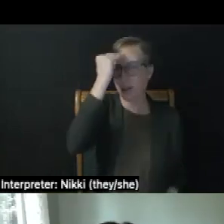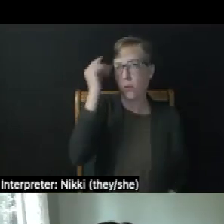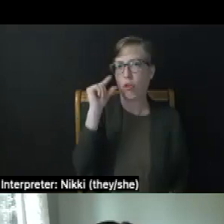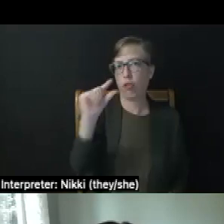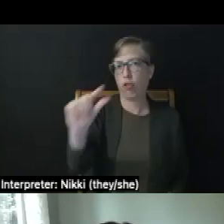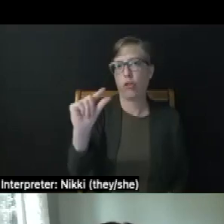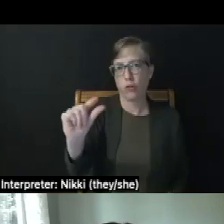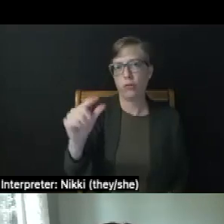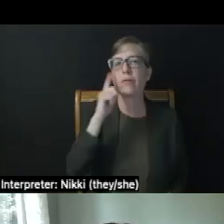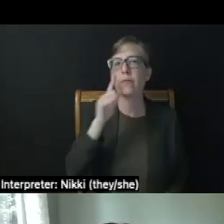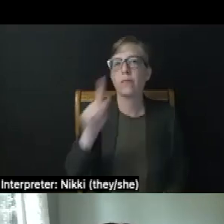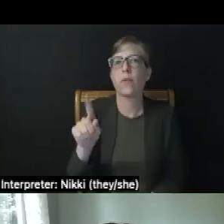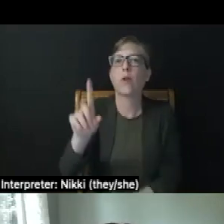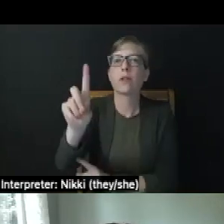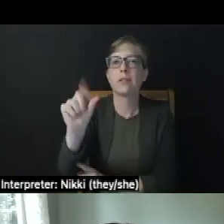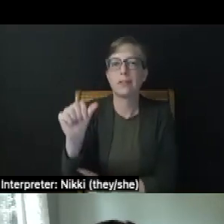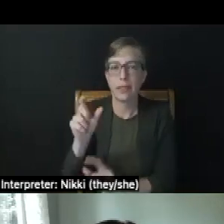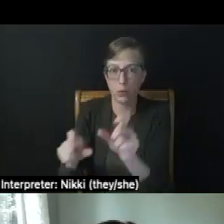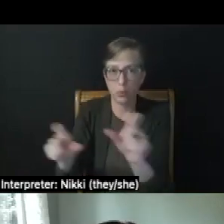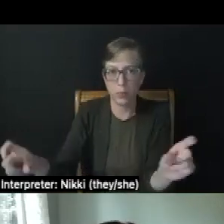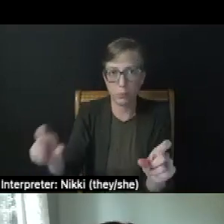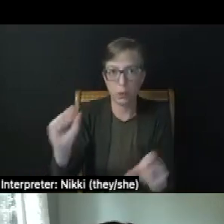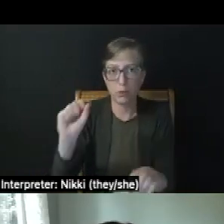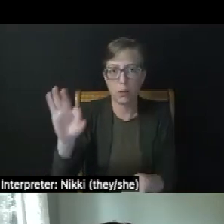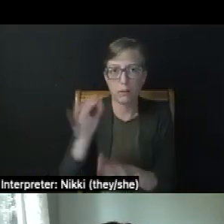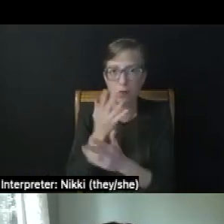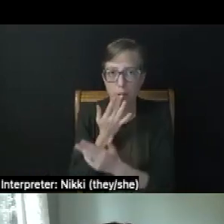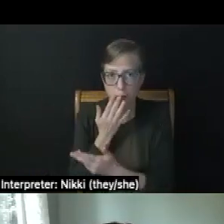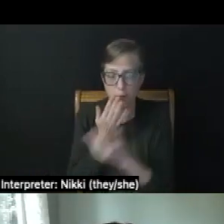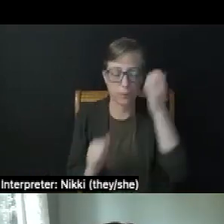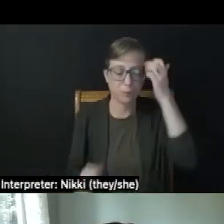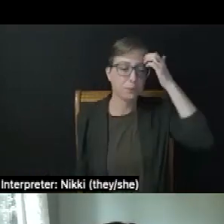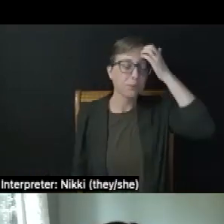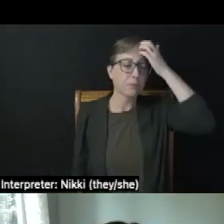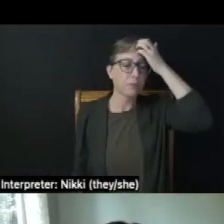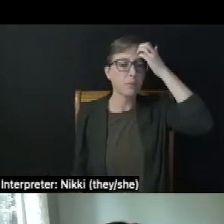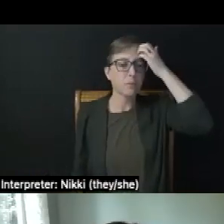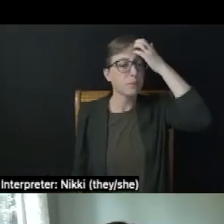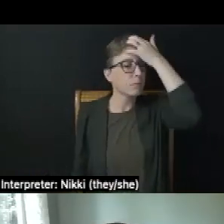And so the center is working on